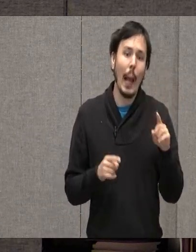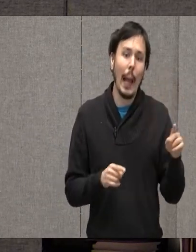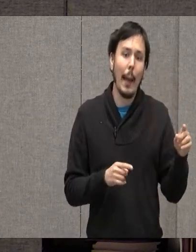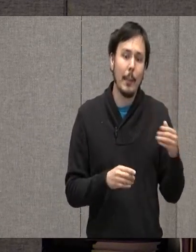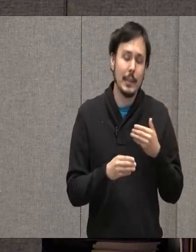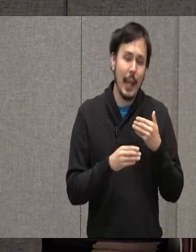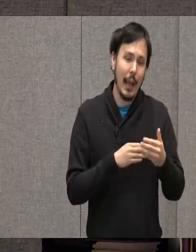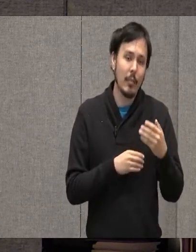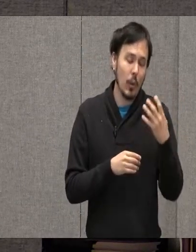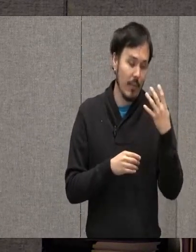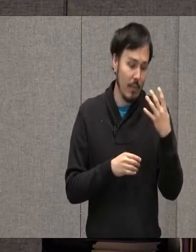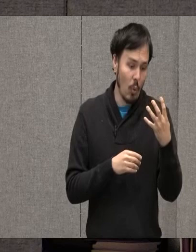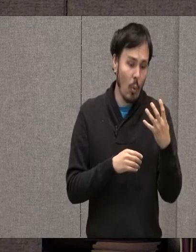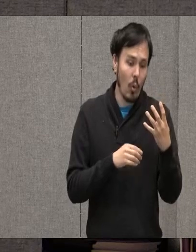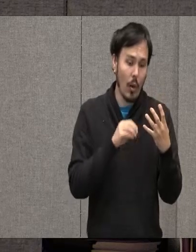four numbers there that go in order.